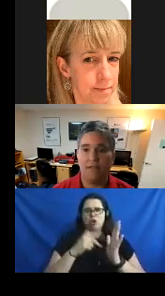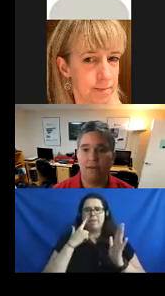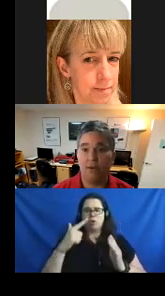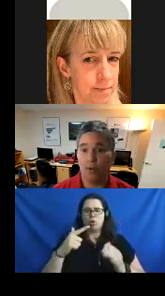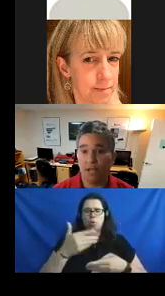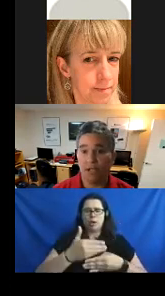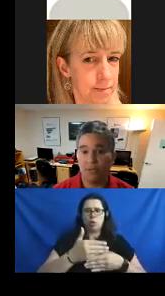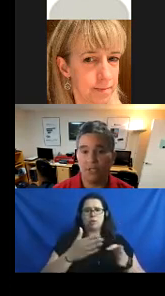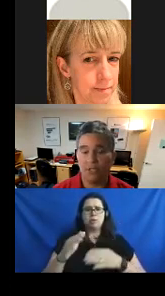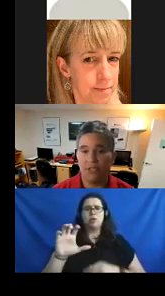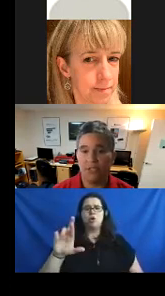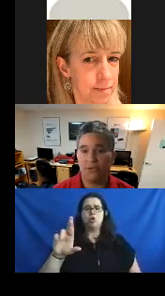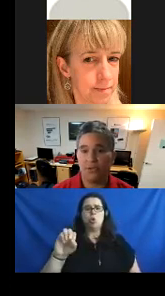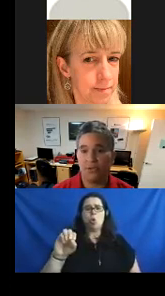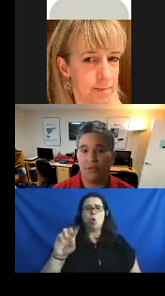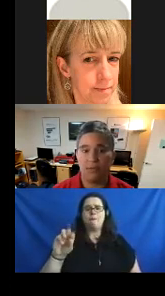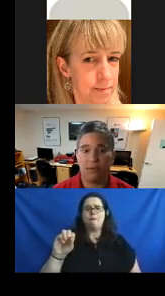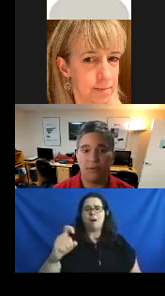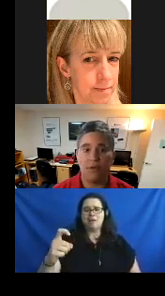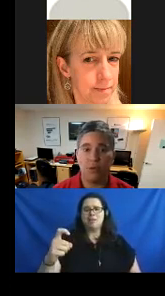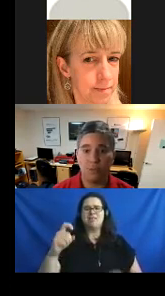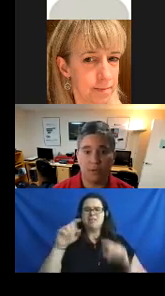AND VOX FOR CHROME BOX.